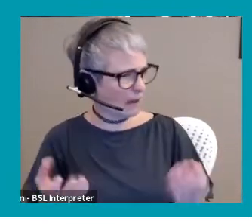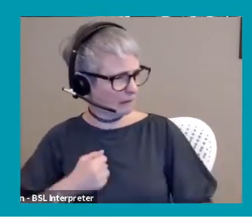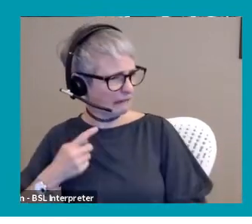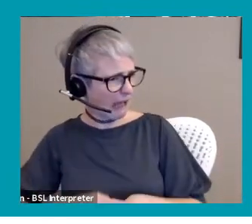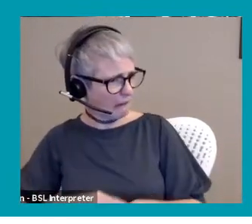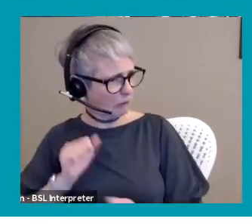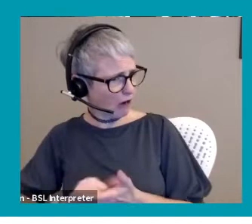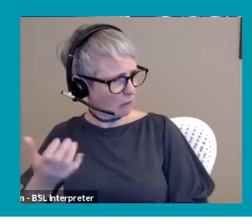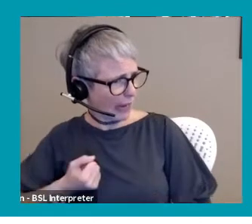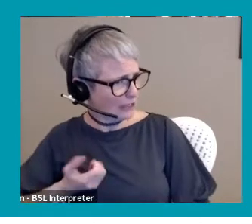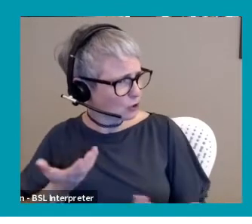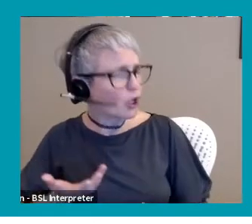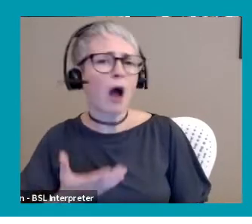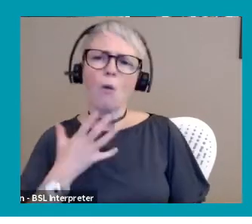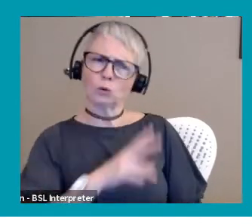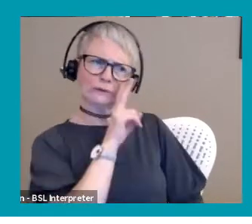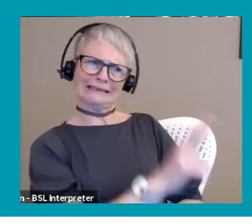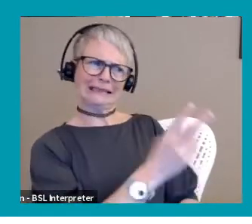and having that salary range is really important.